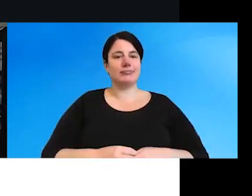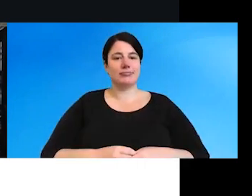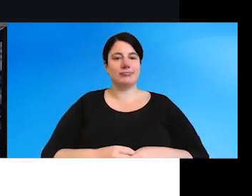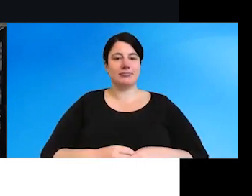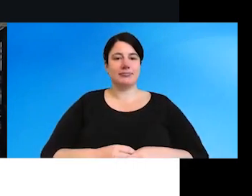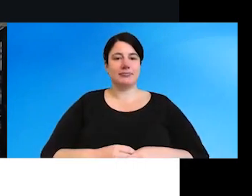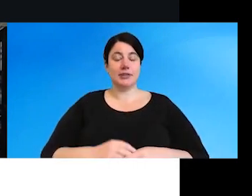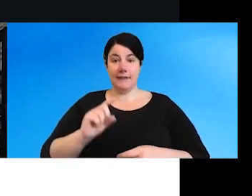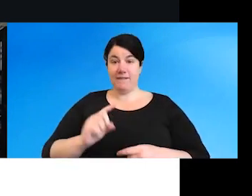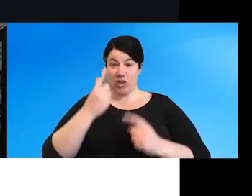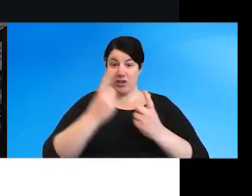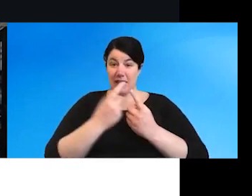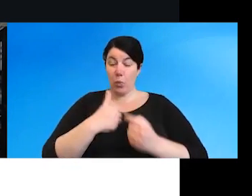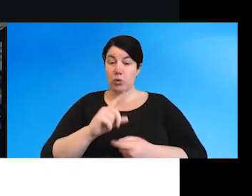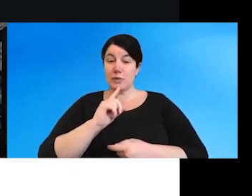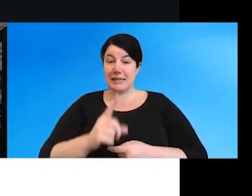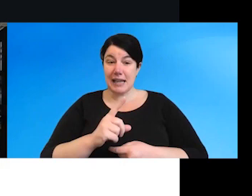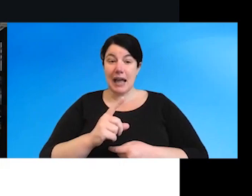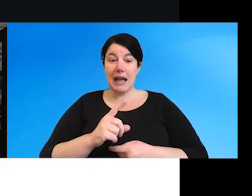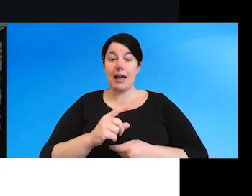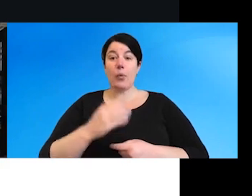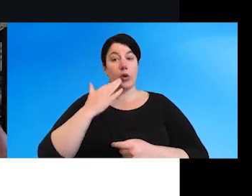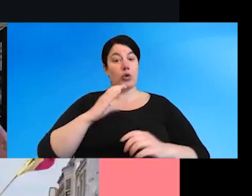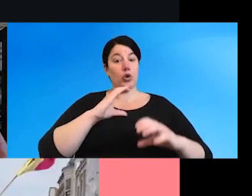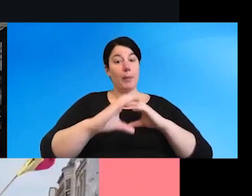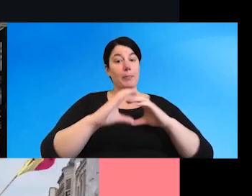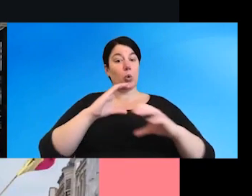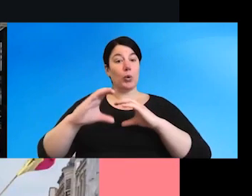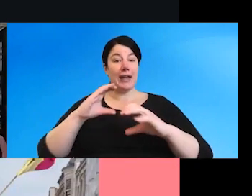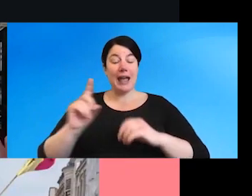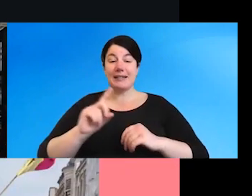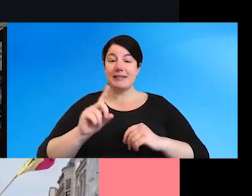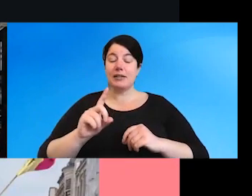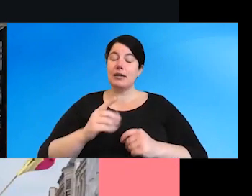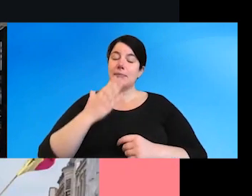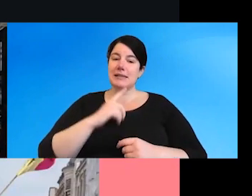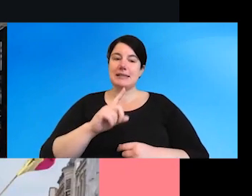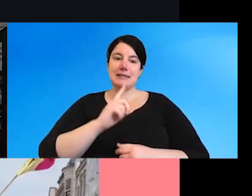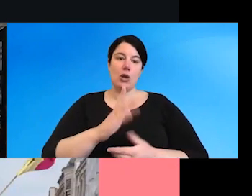the first thing I want to say, when you come to communicating, is to tell the truth.